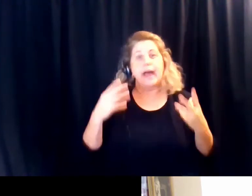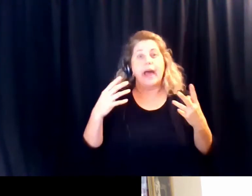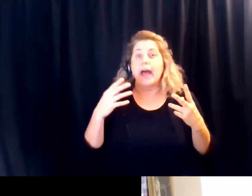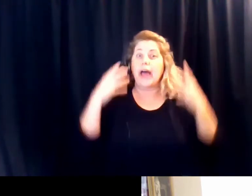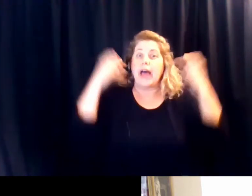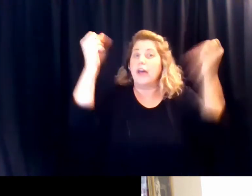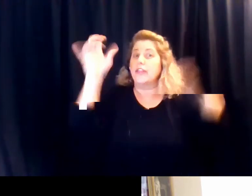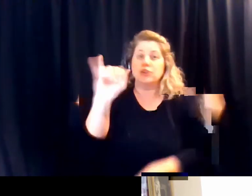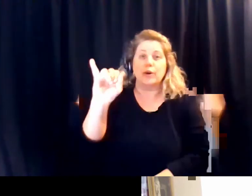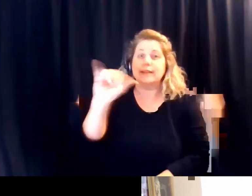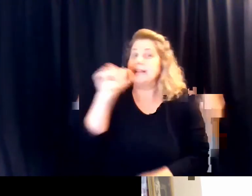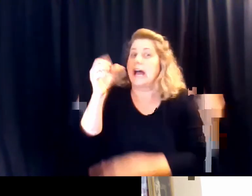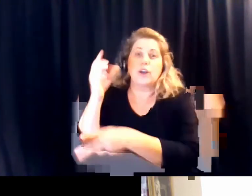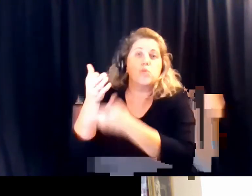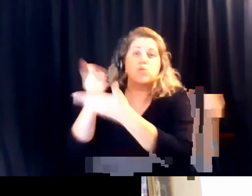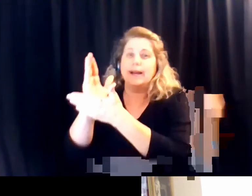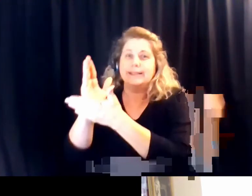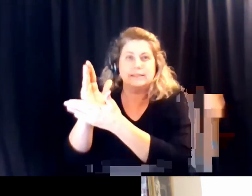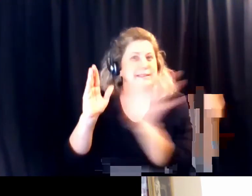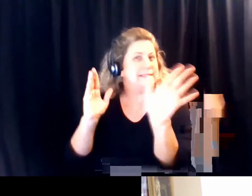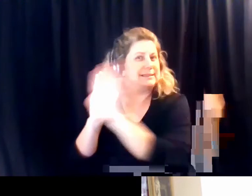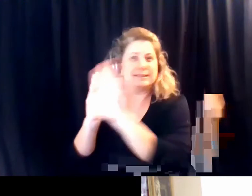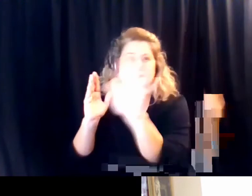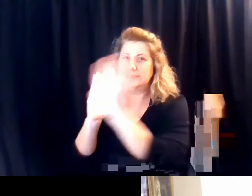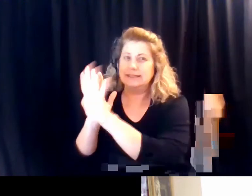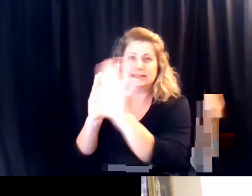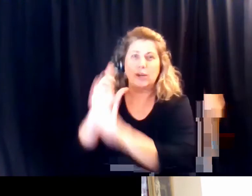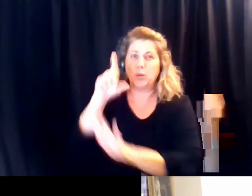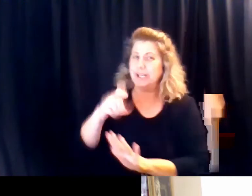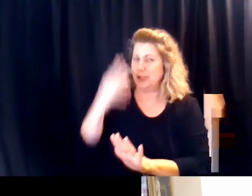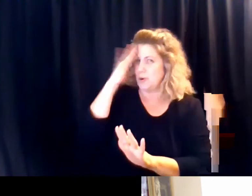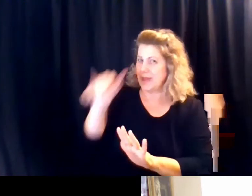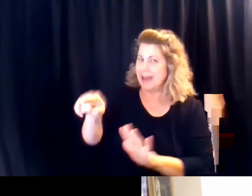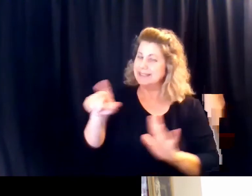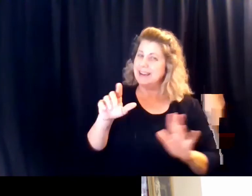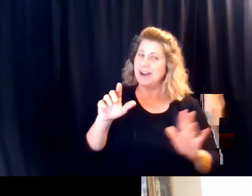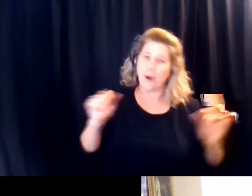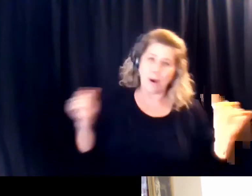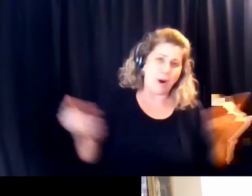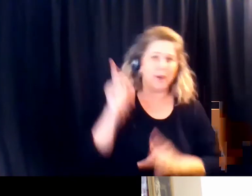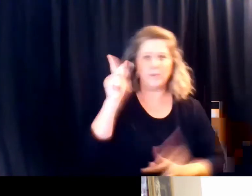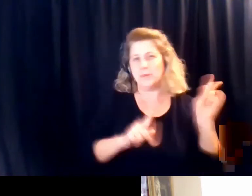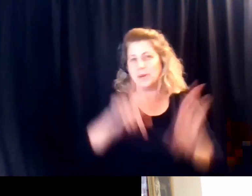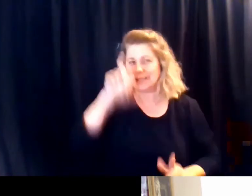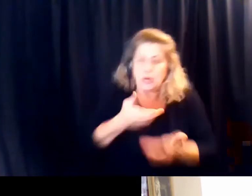Heather Dibblee: It seems that coven 19 deaths are seeing my thumb as expandable lives or just hold it almost victim blaming.